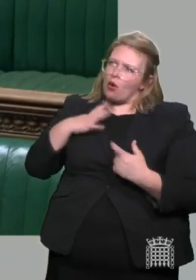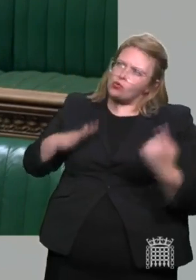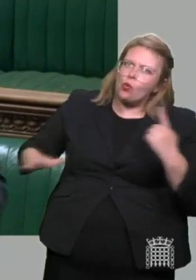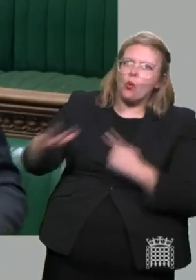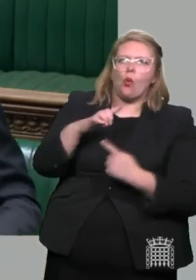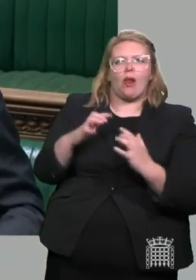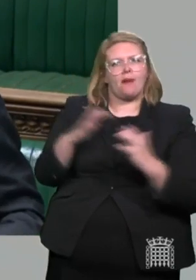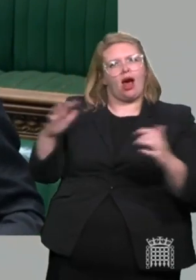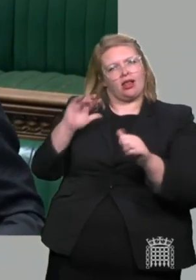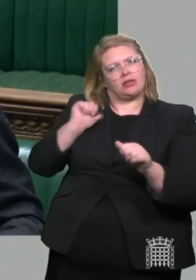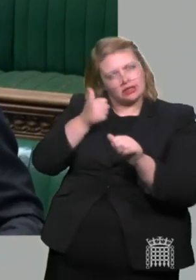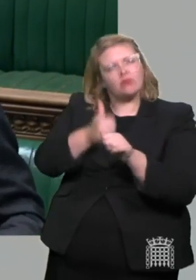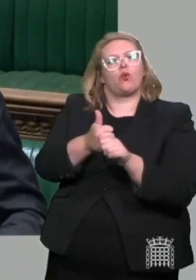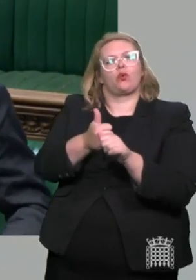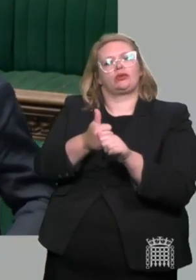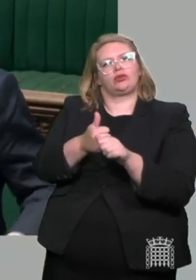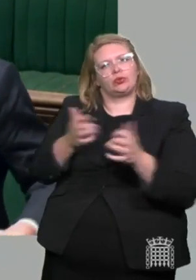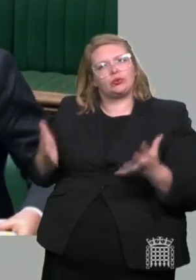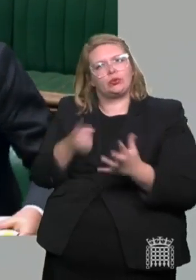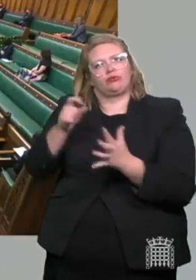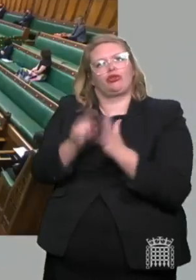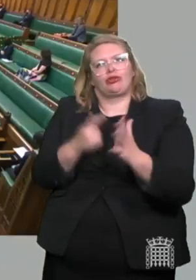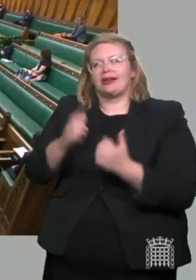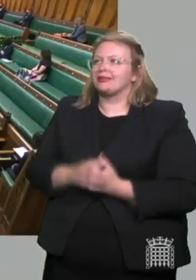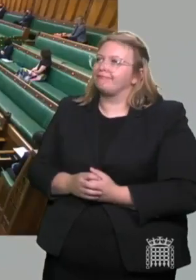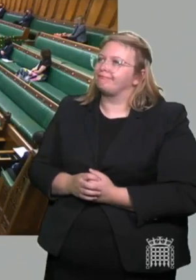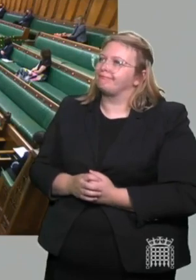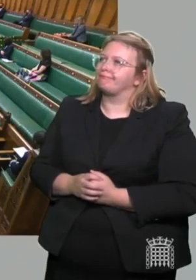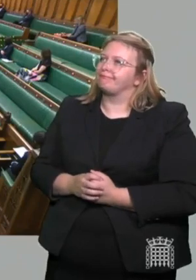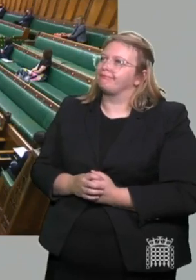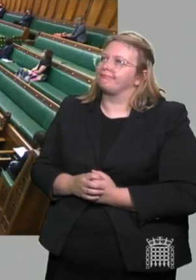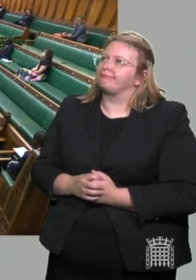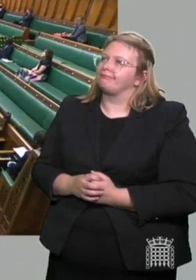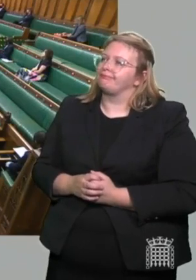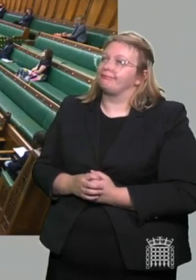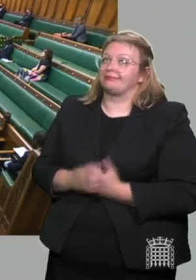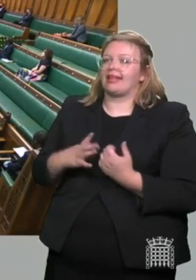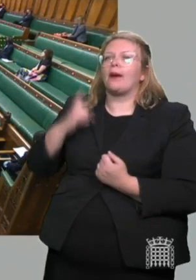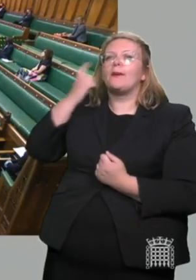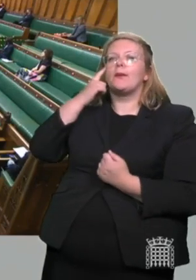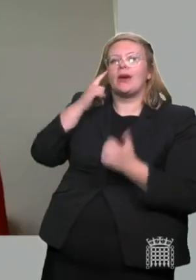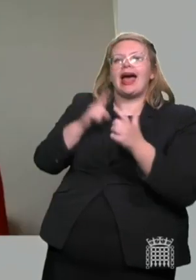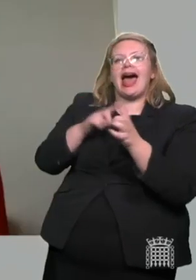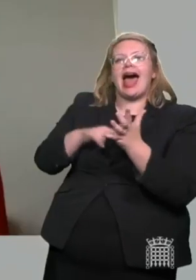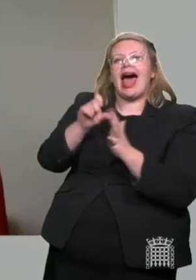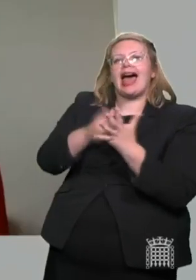to support and contribute to her project. >> Mr Speaker We are going back to Andrea Jenkyns. >> Andrea Jenkyns [V]